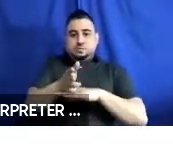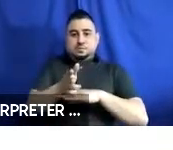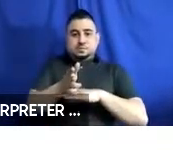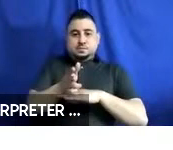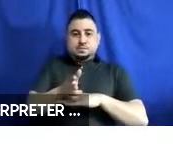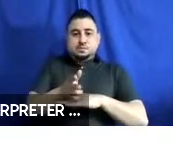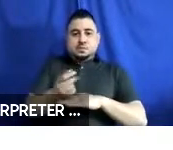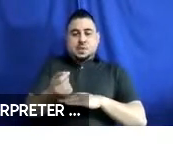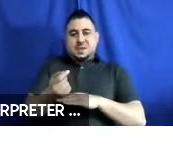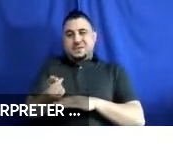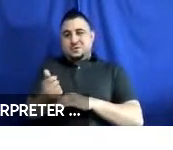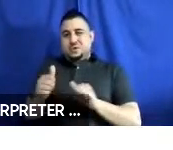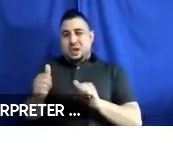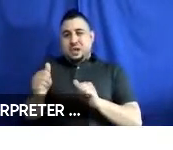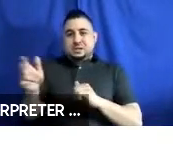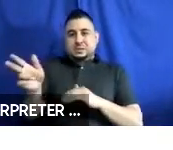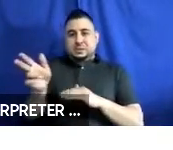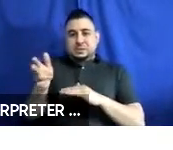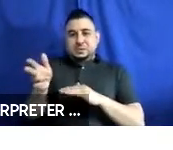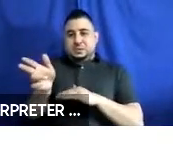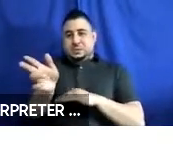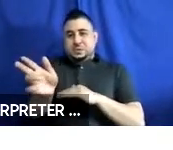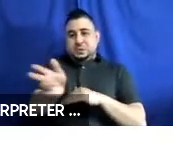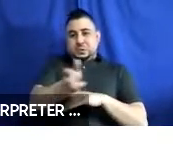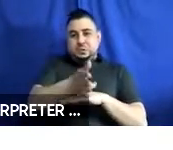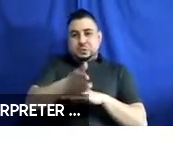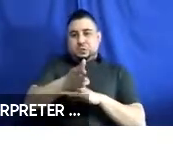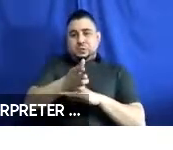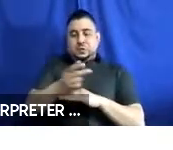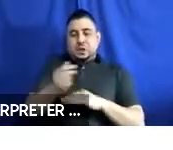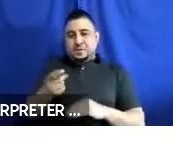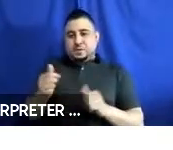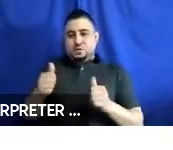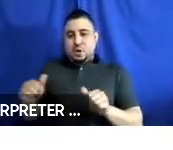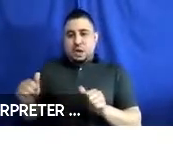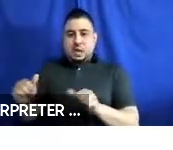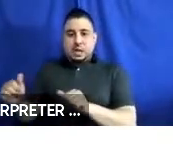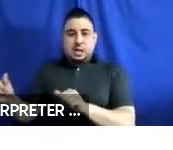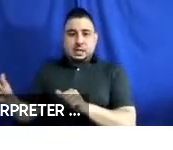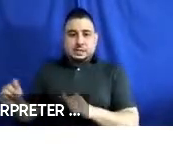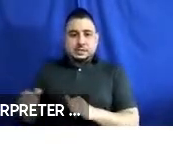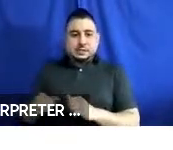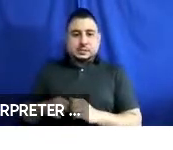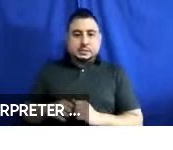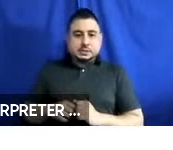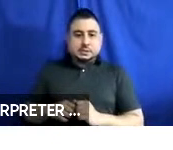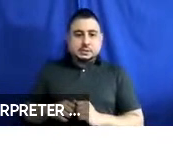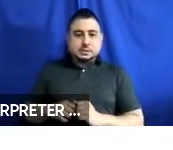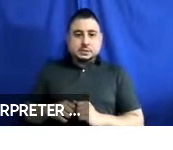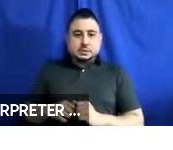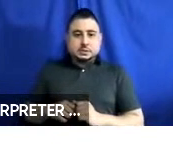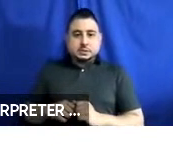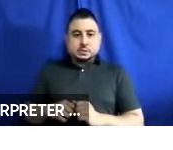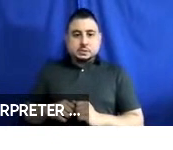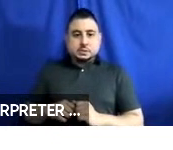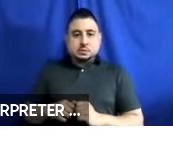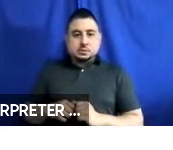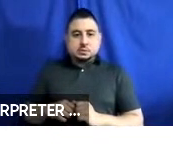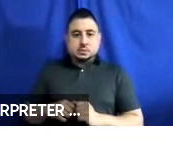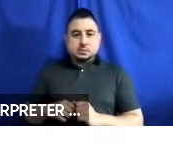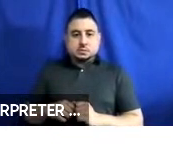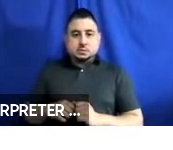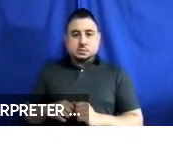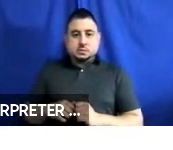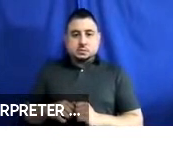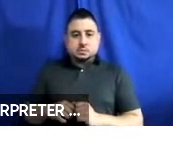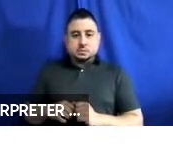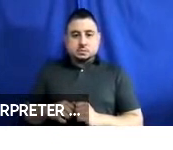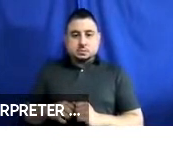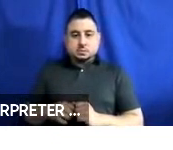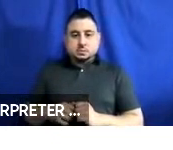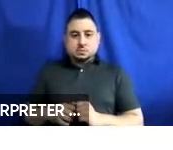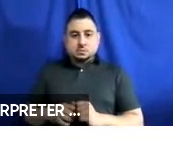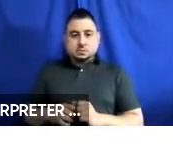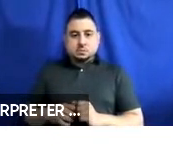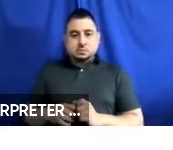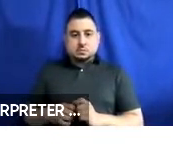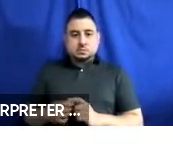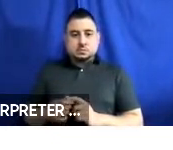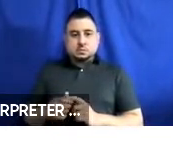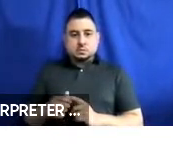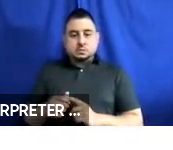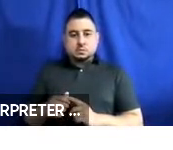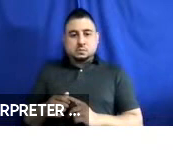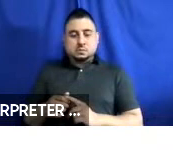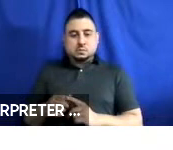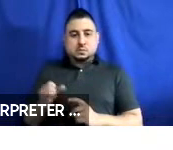takes a few attempts, which we also saw in several of our subjects, so she pushes a button